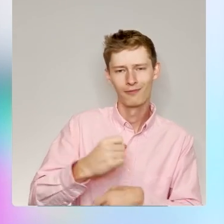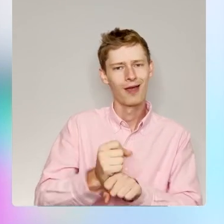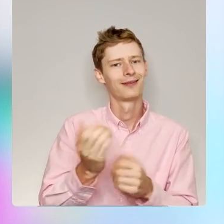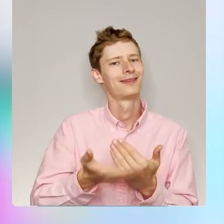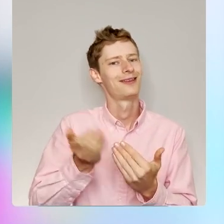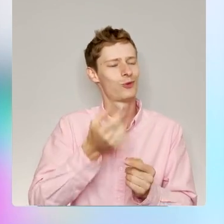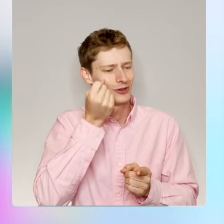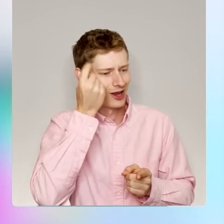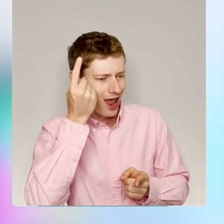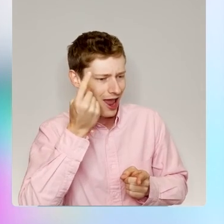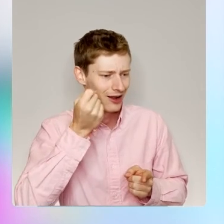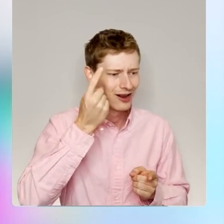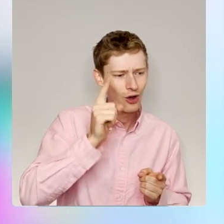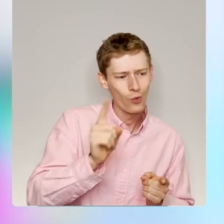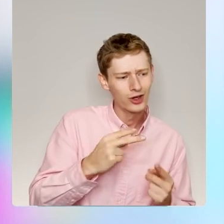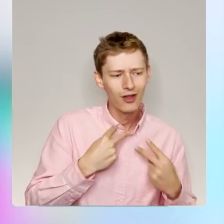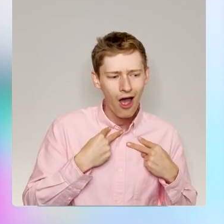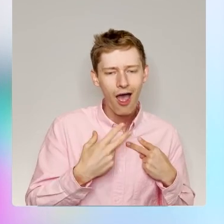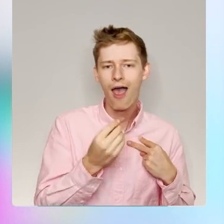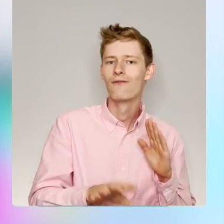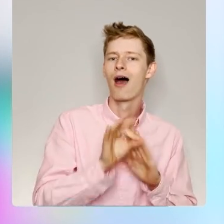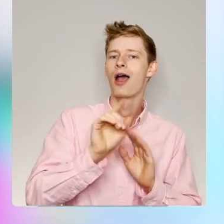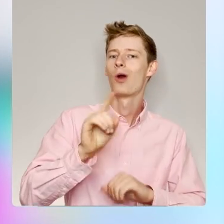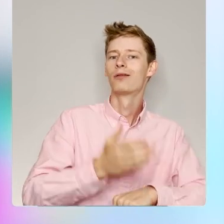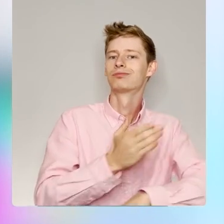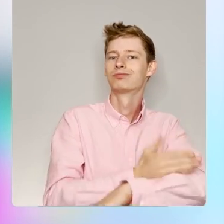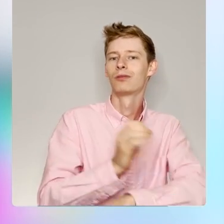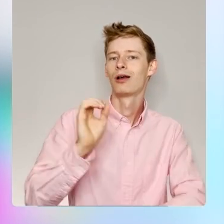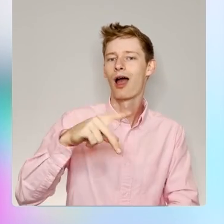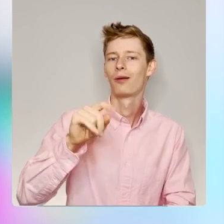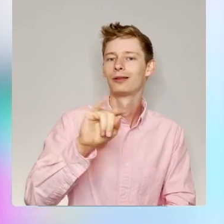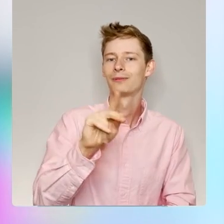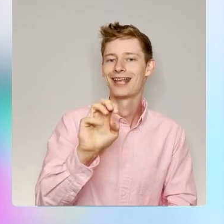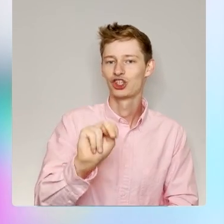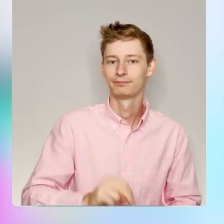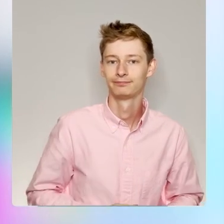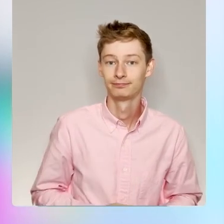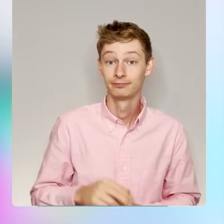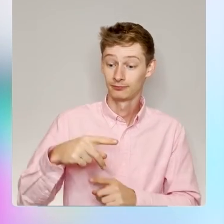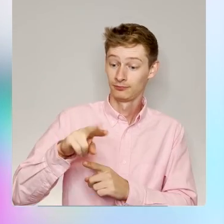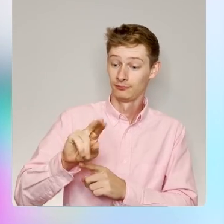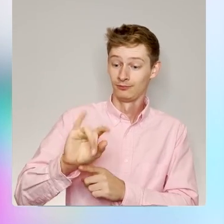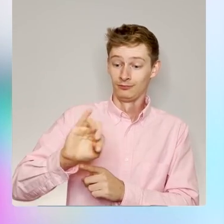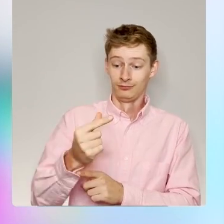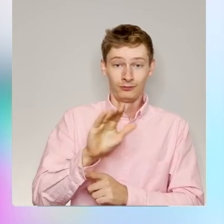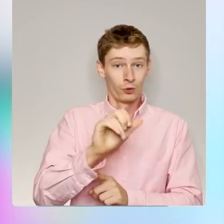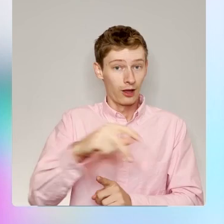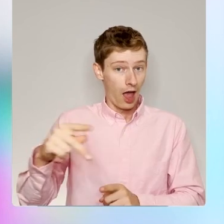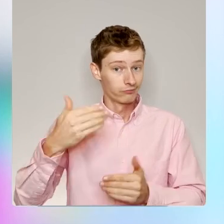understand your performance bottlenecks, and find optimization opportunities. By profiling your application on a regular basis,